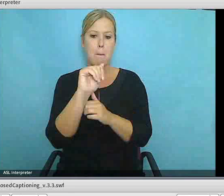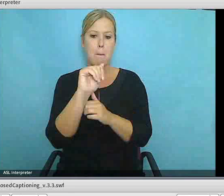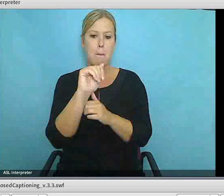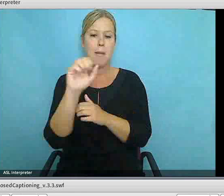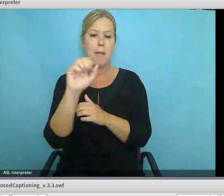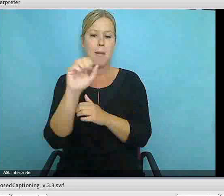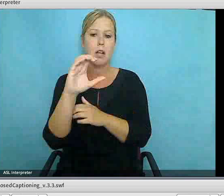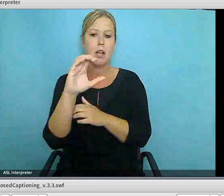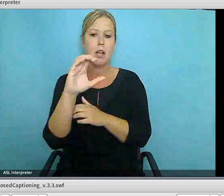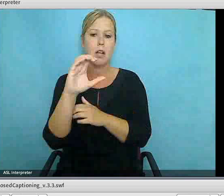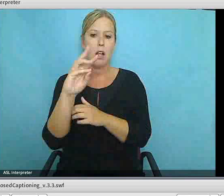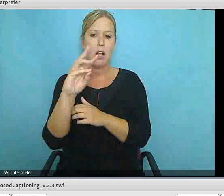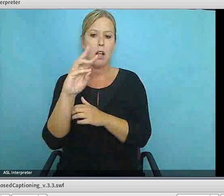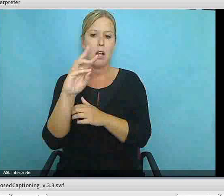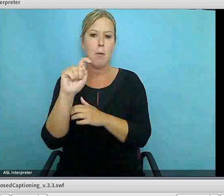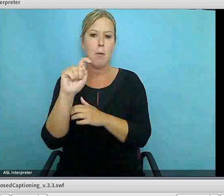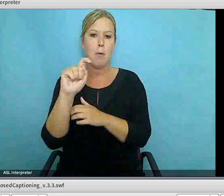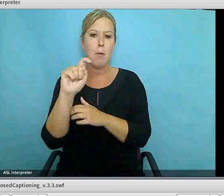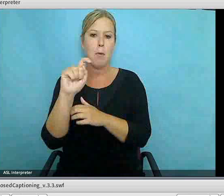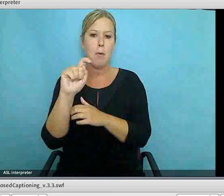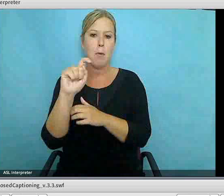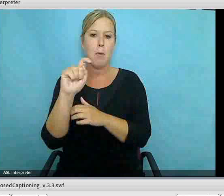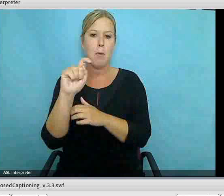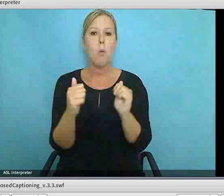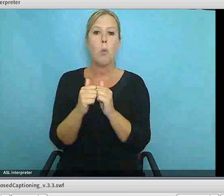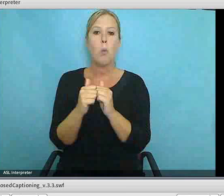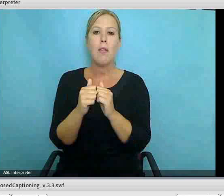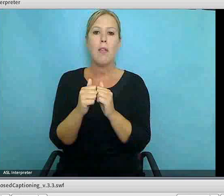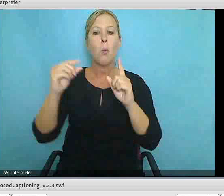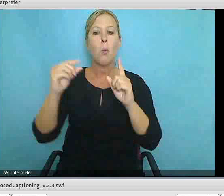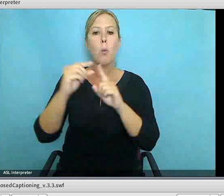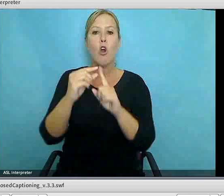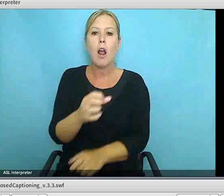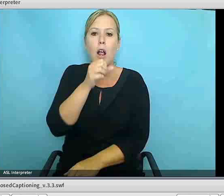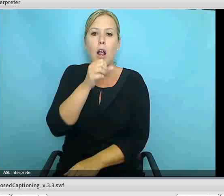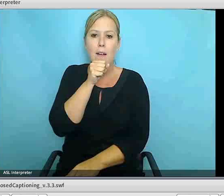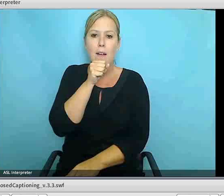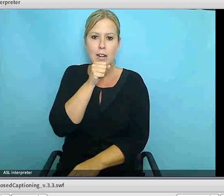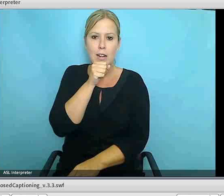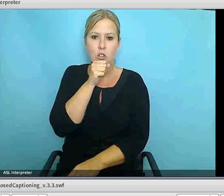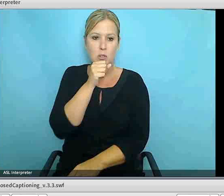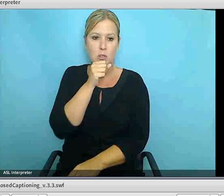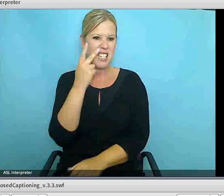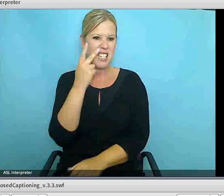You see a picture of it on the slide.